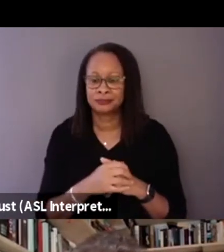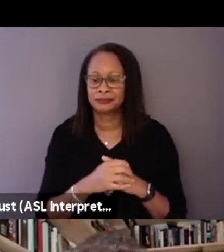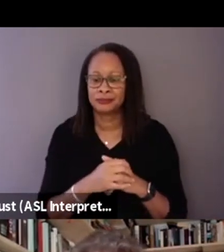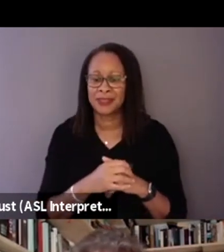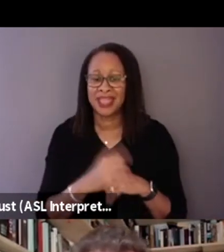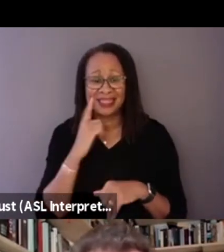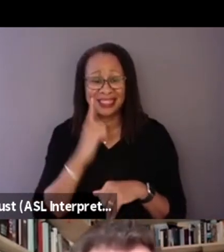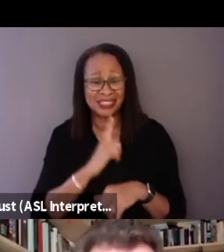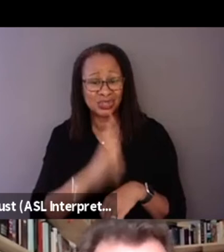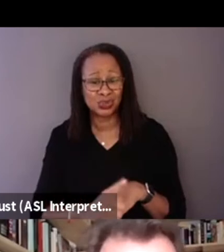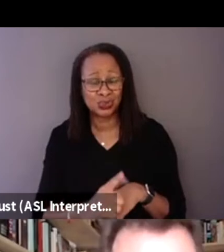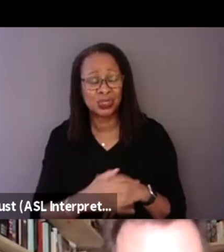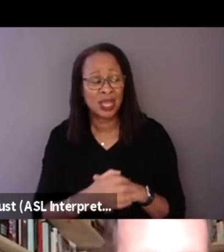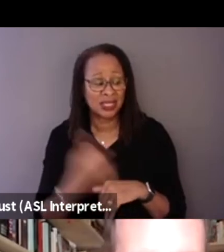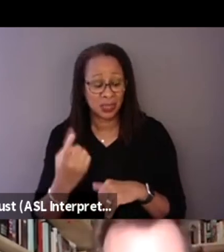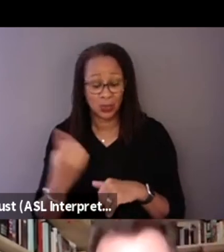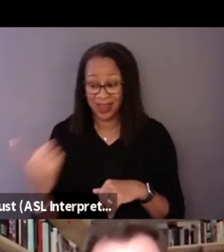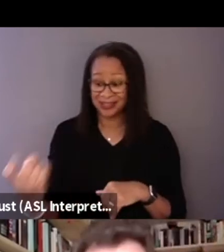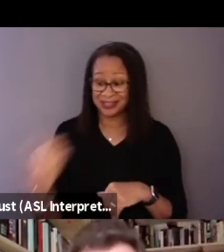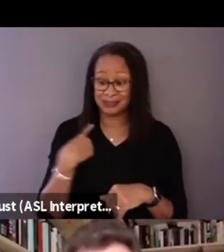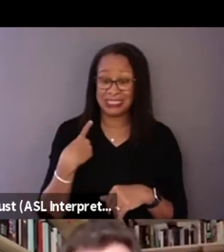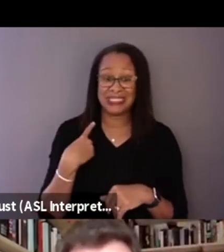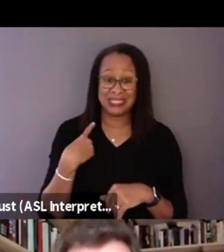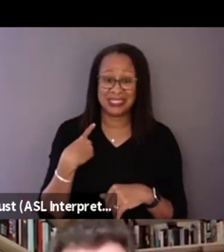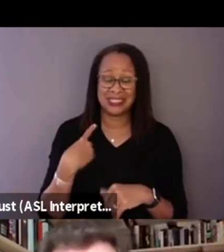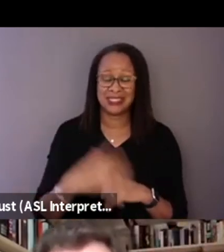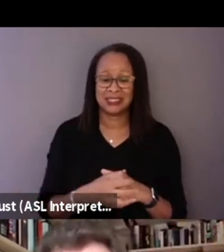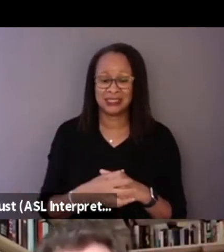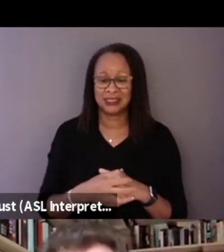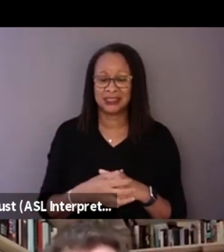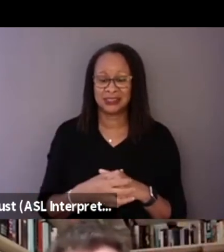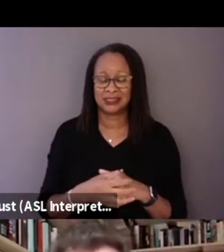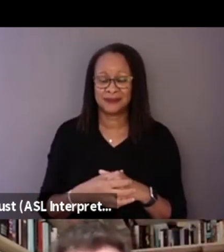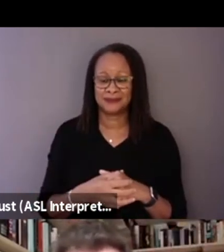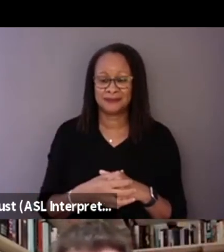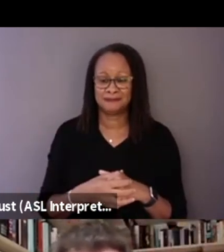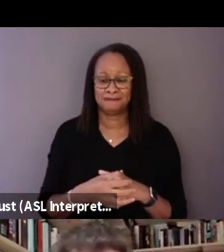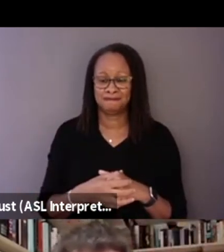Somebody asked me sort of like,